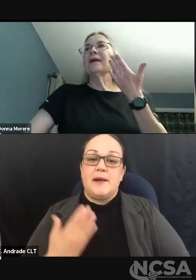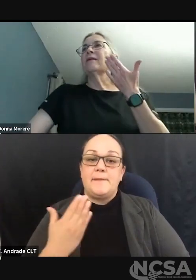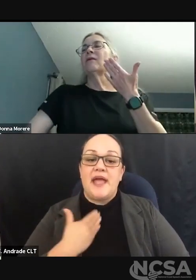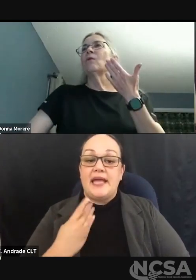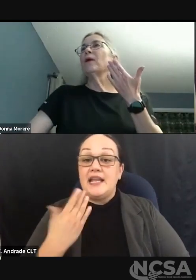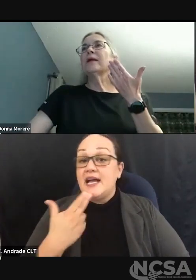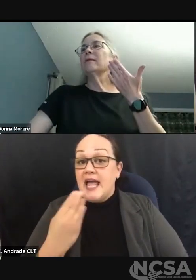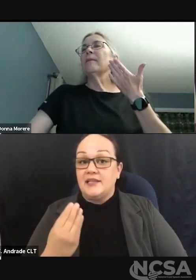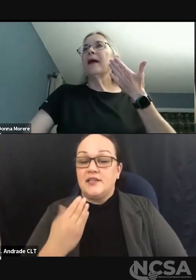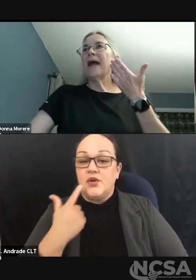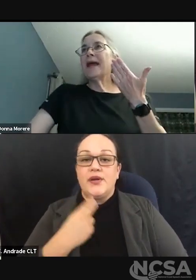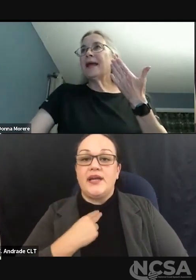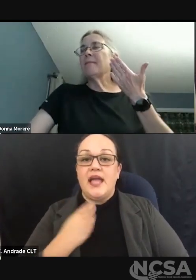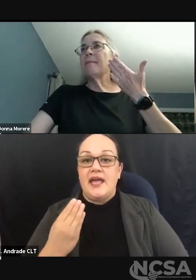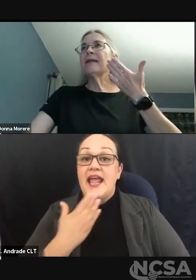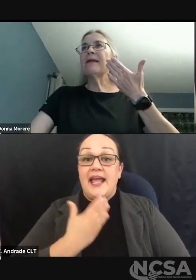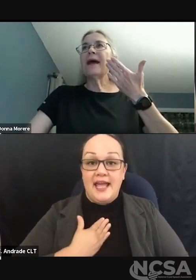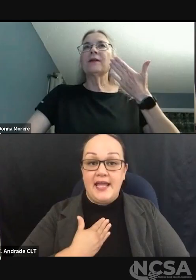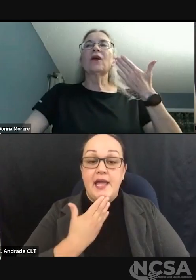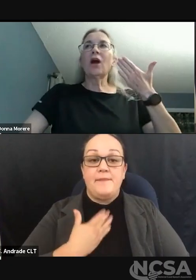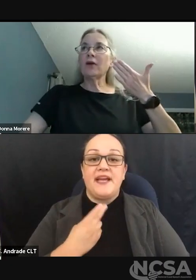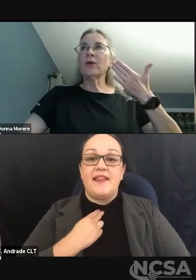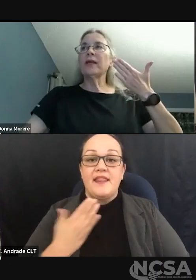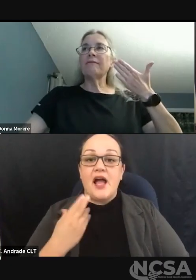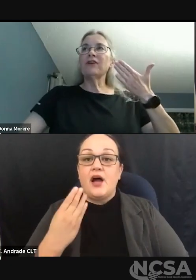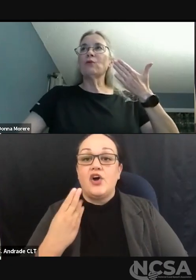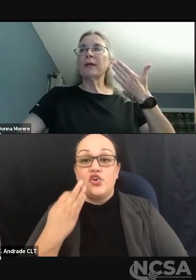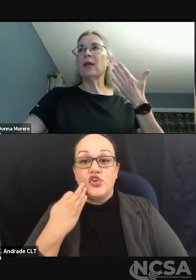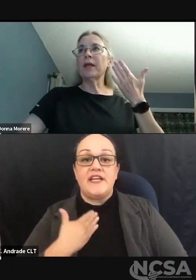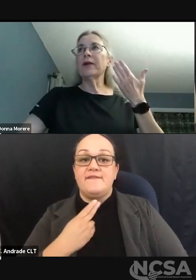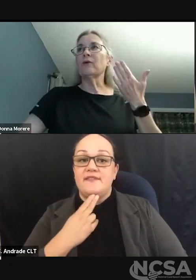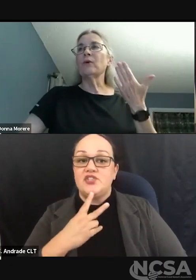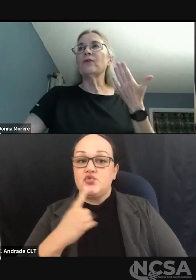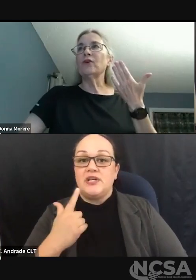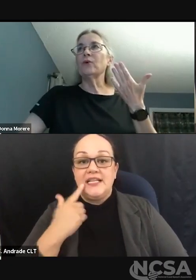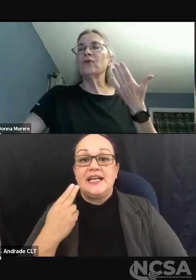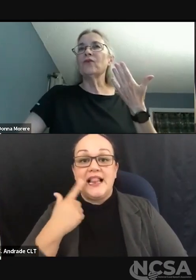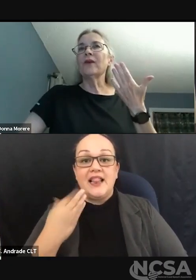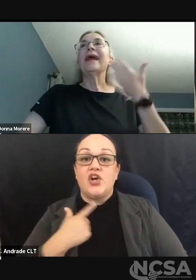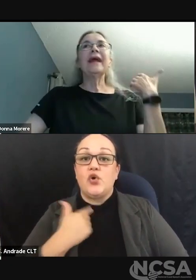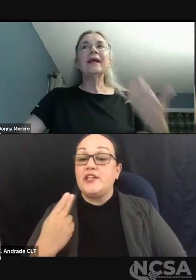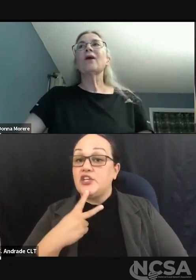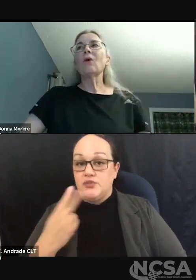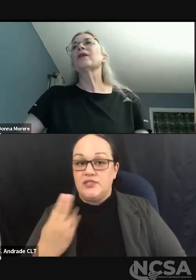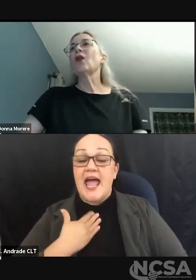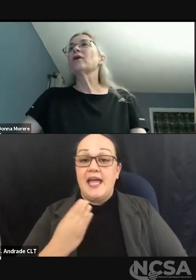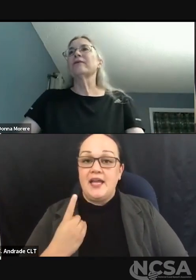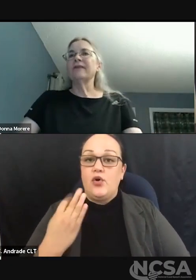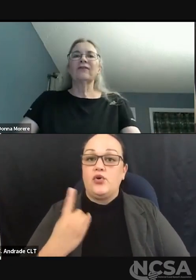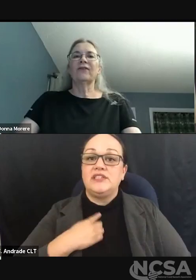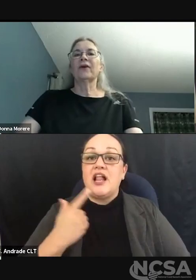And again we can make that concrete and visually clear with cues, and hold it longer if necessary.